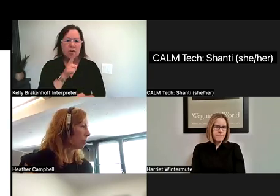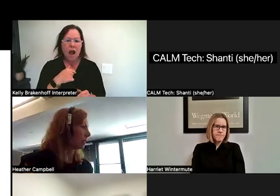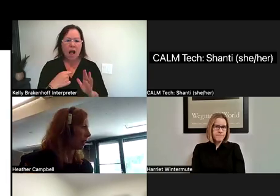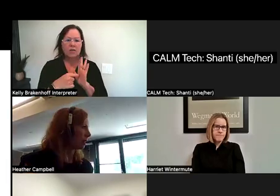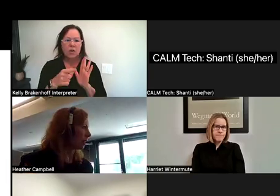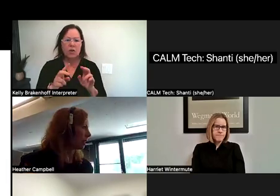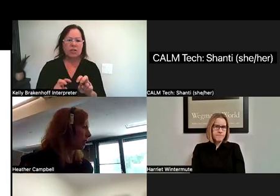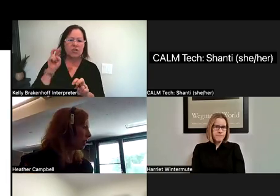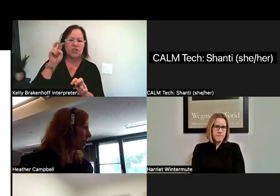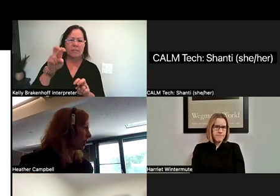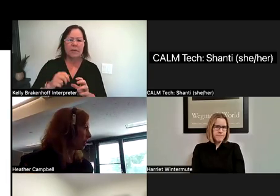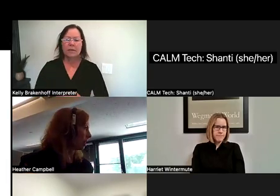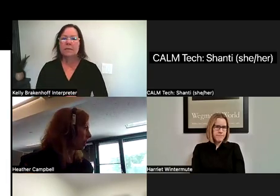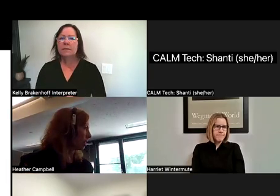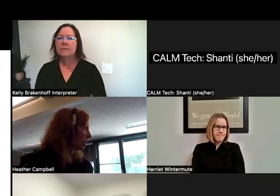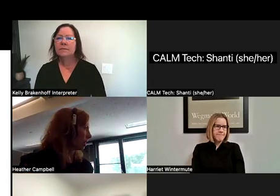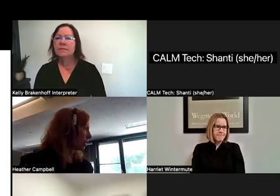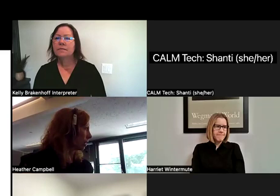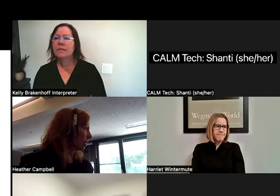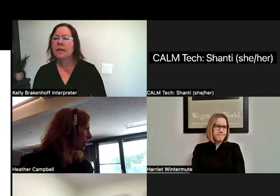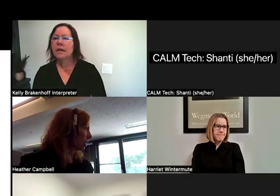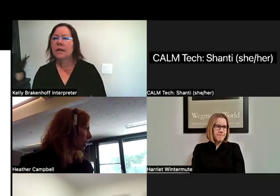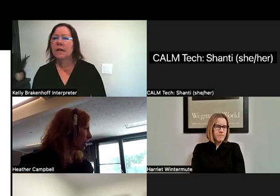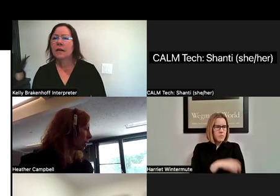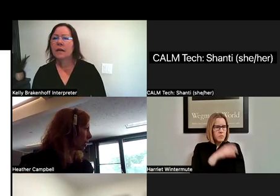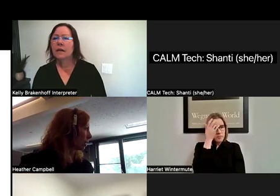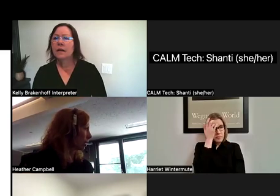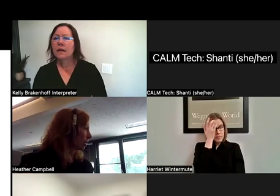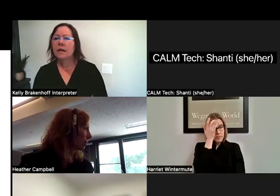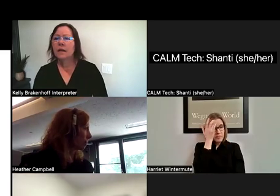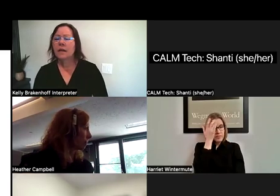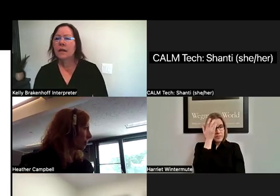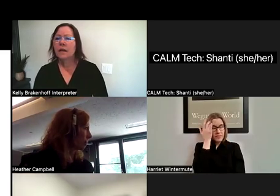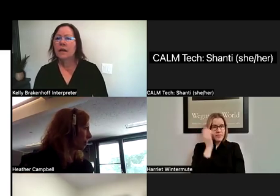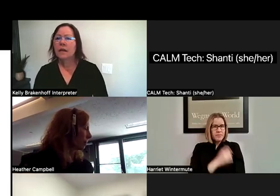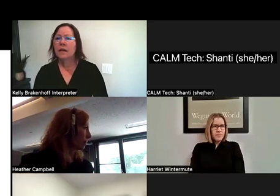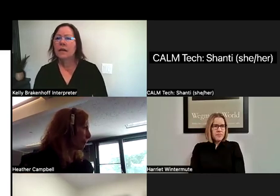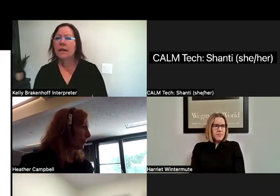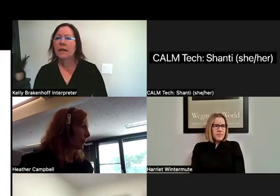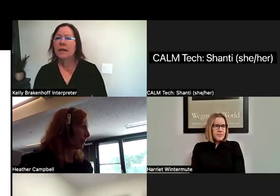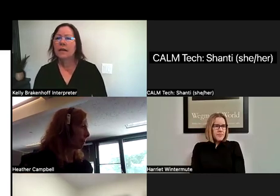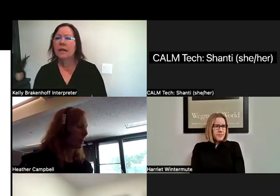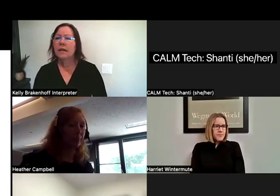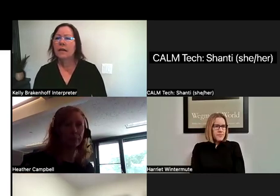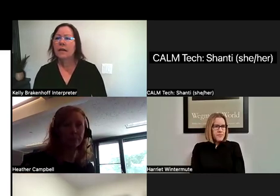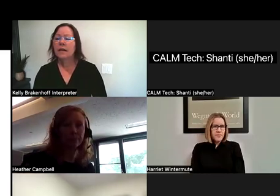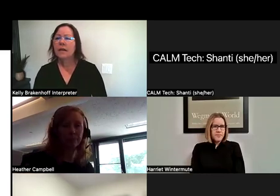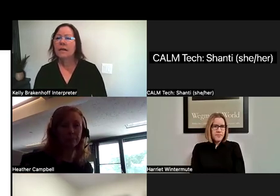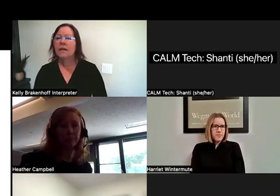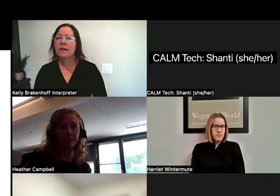back to that slide. >> DR. ALYSE JORDAN: